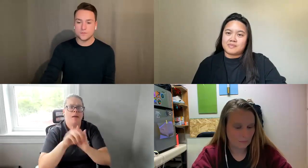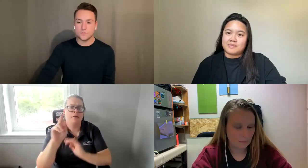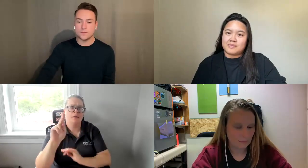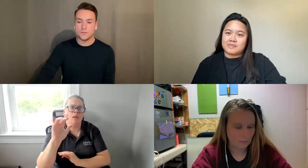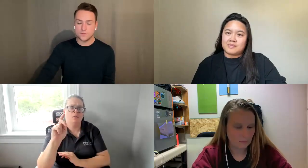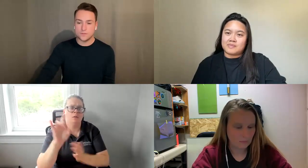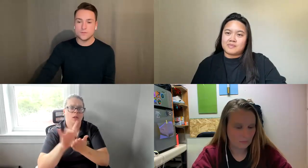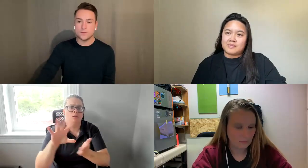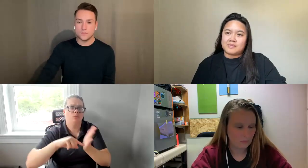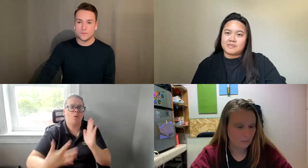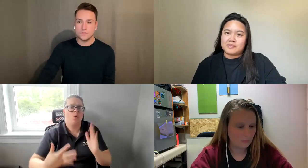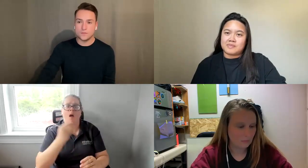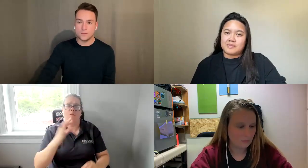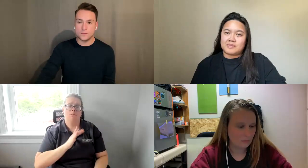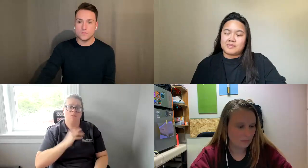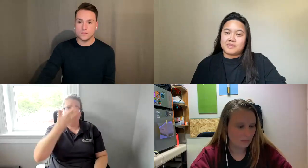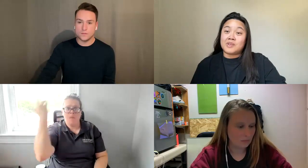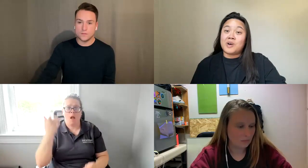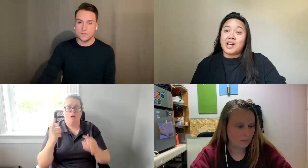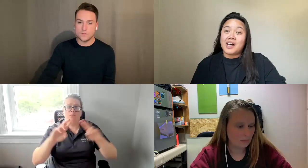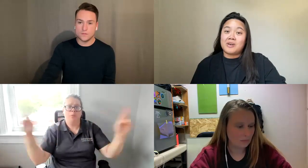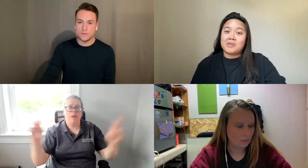More than 30,000 donations came in on our Kickstarter.